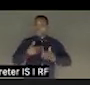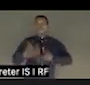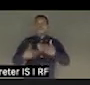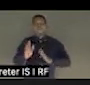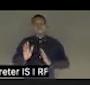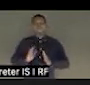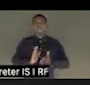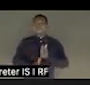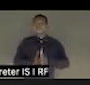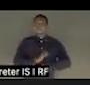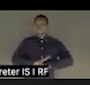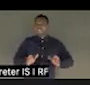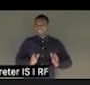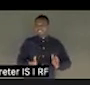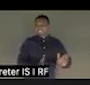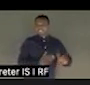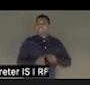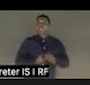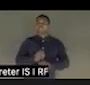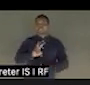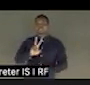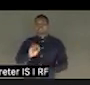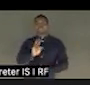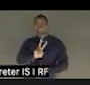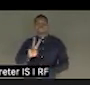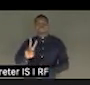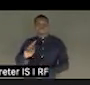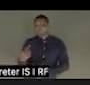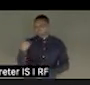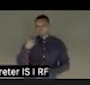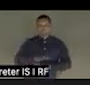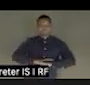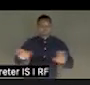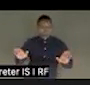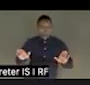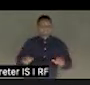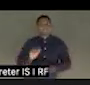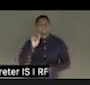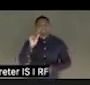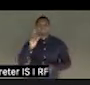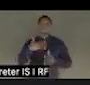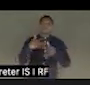to that before I let Lisa describe this, the results of this project.